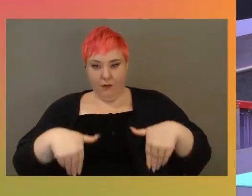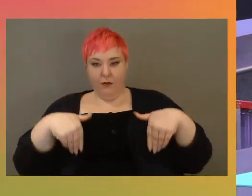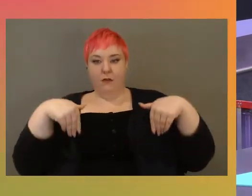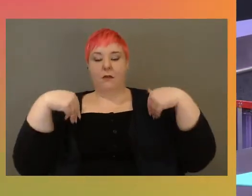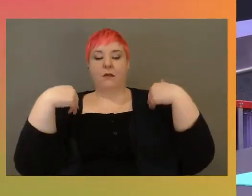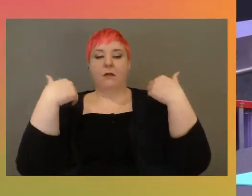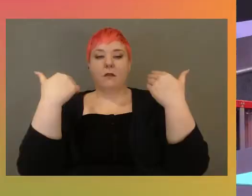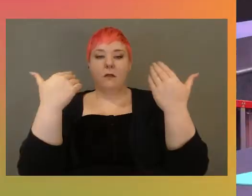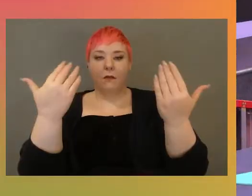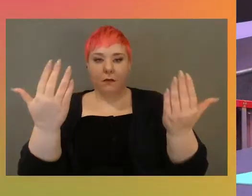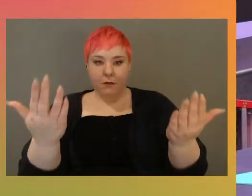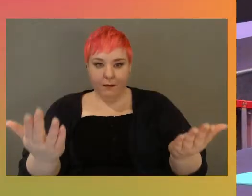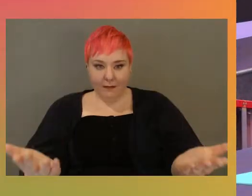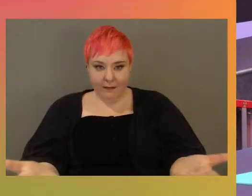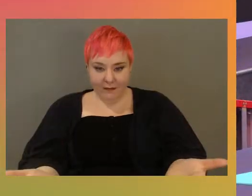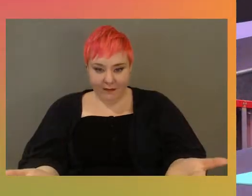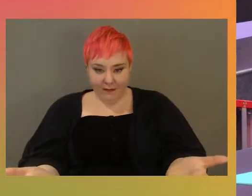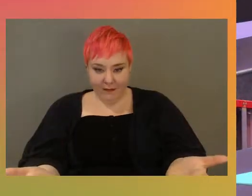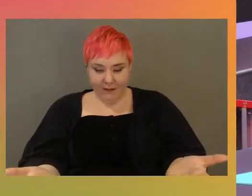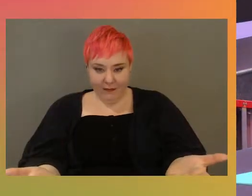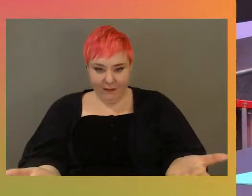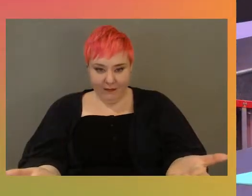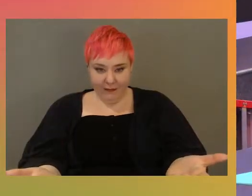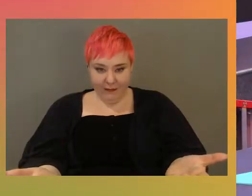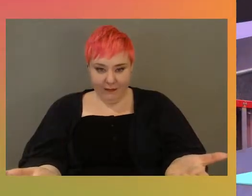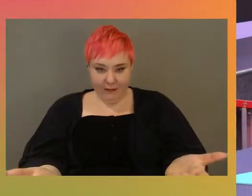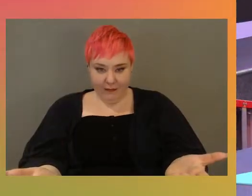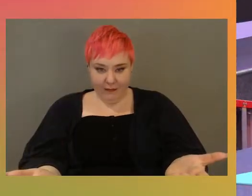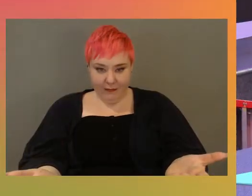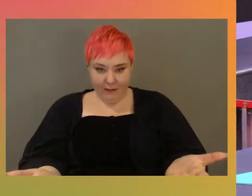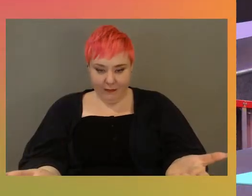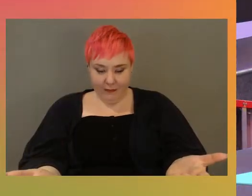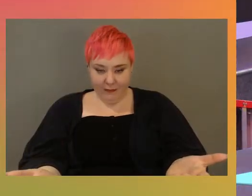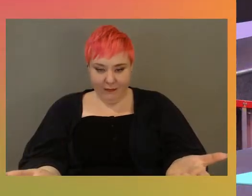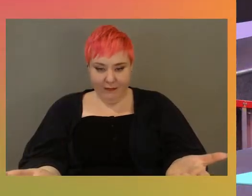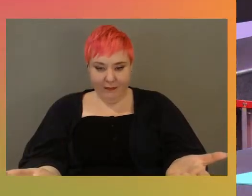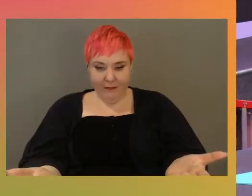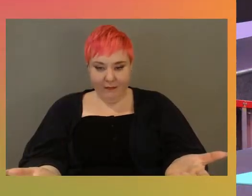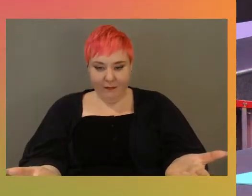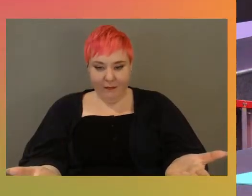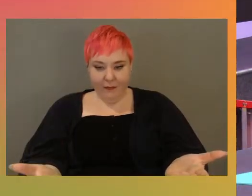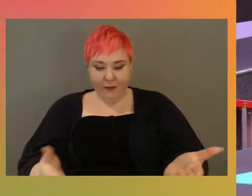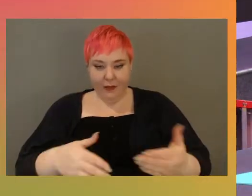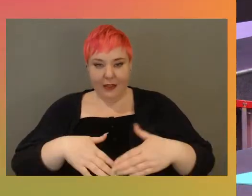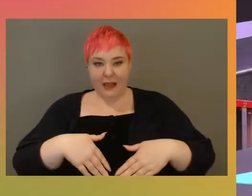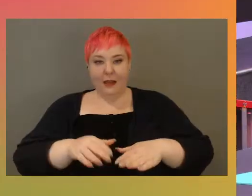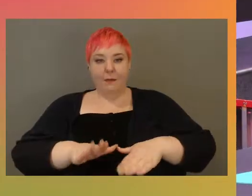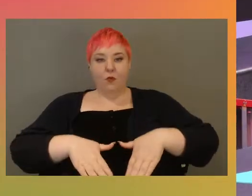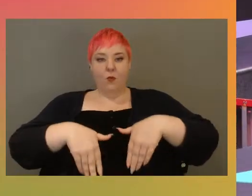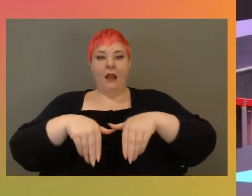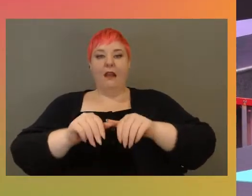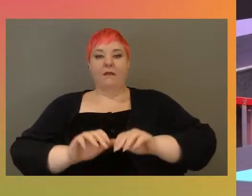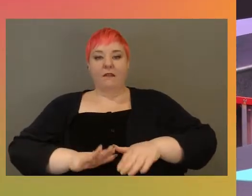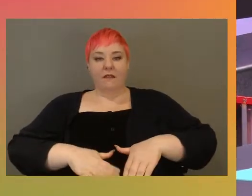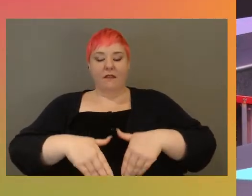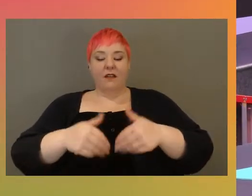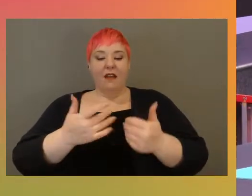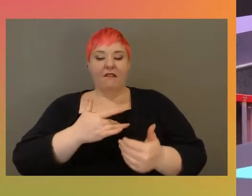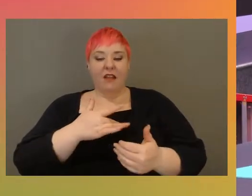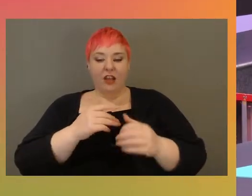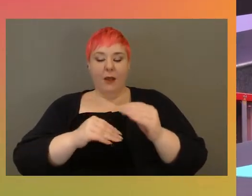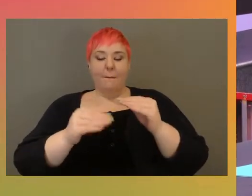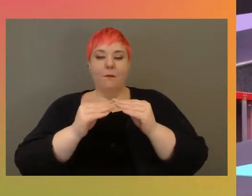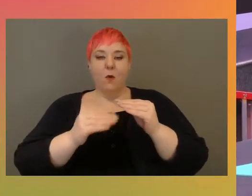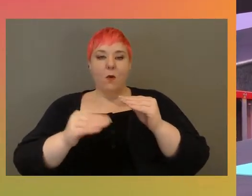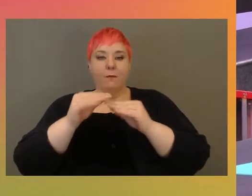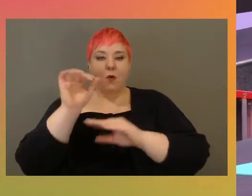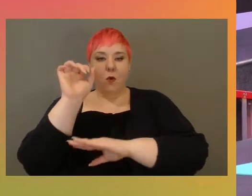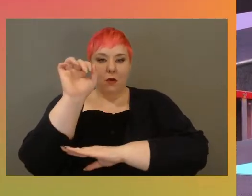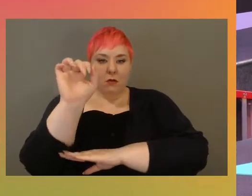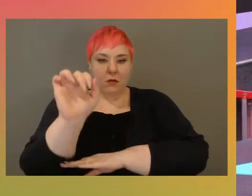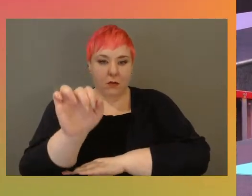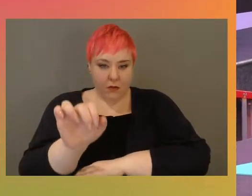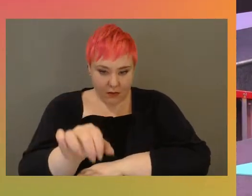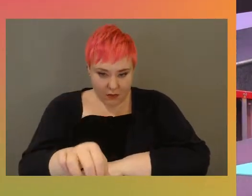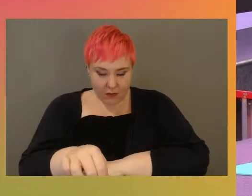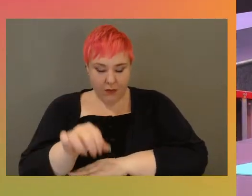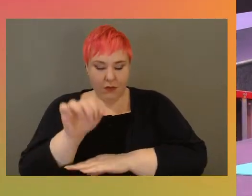WAVE. WAVE.